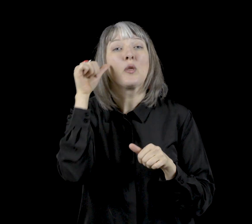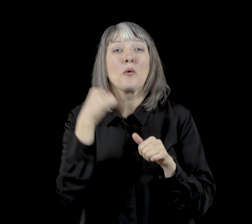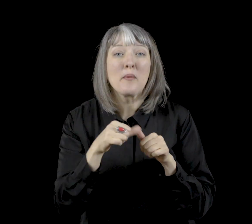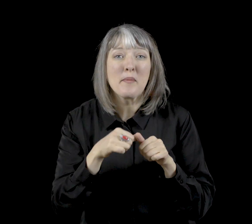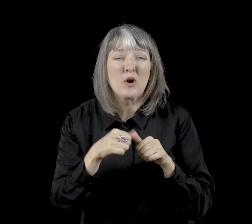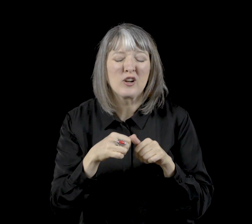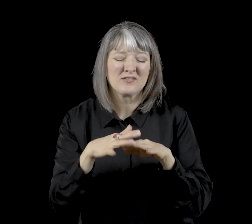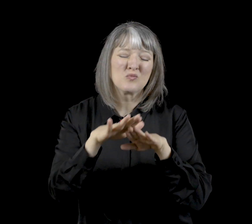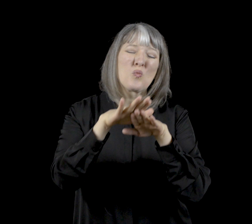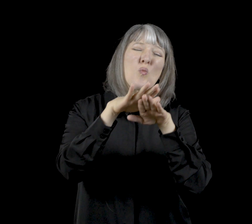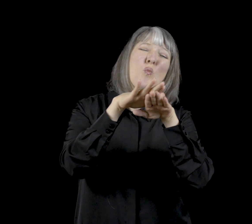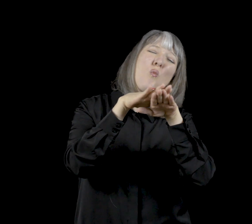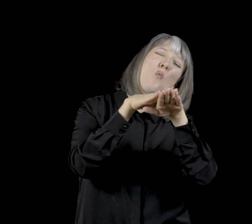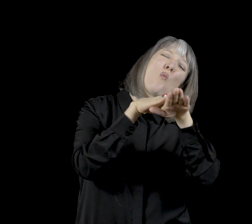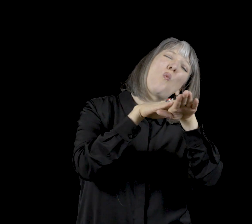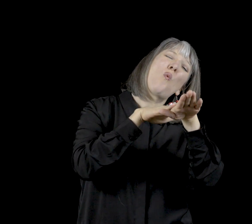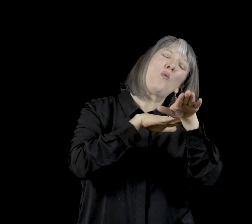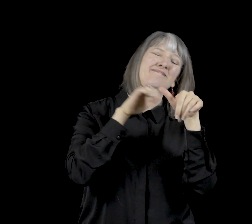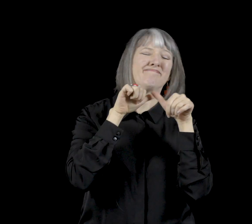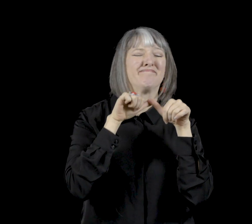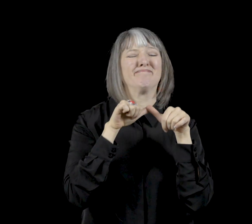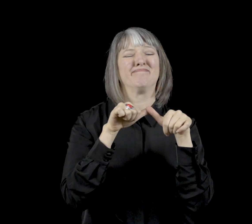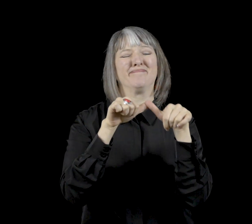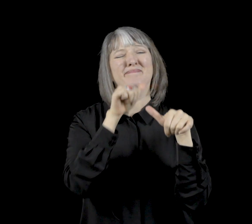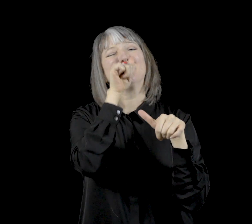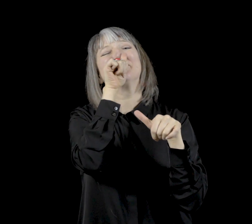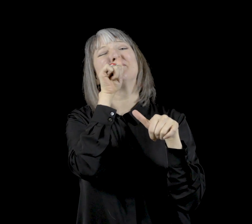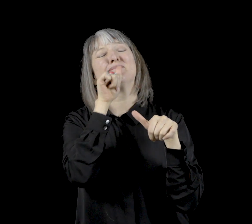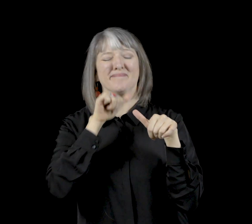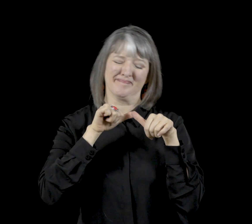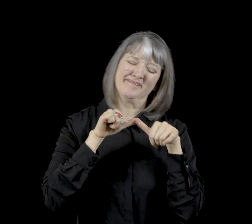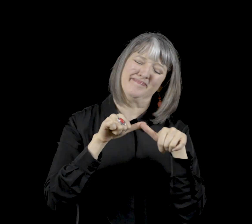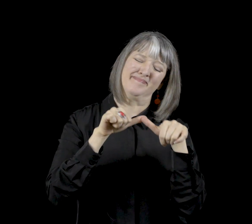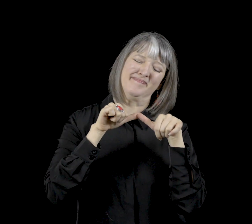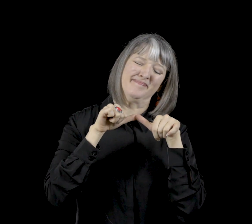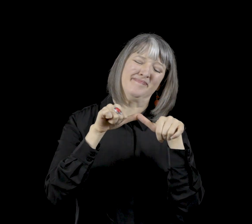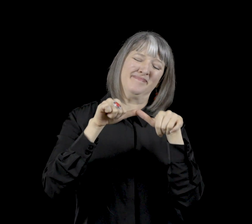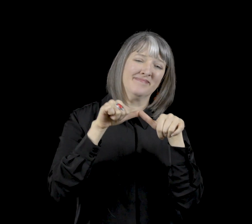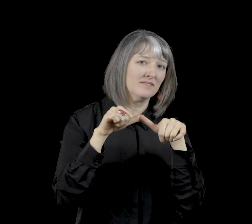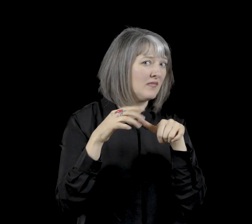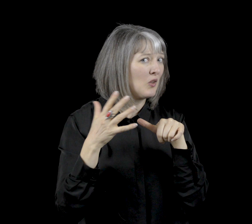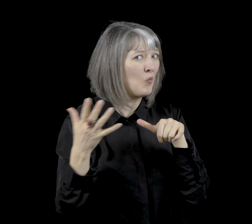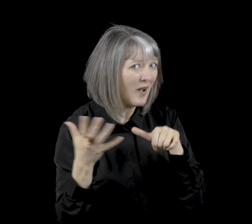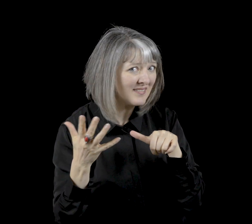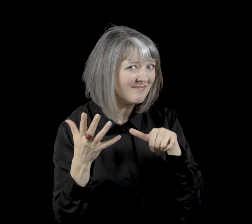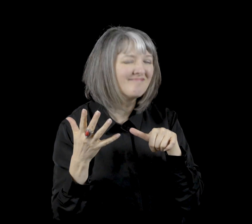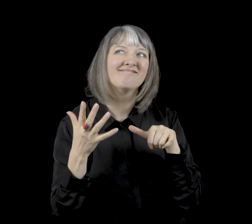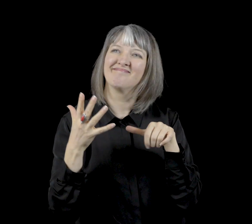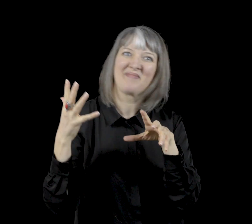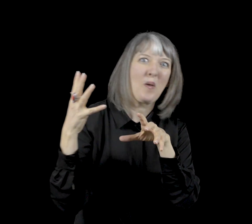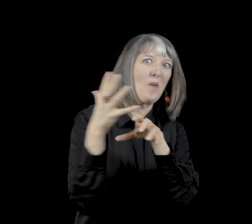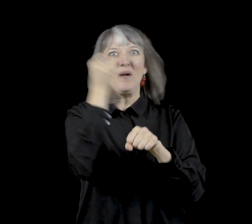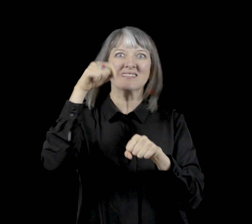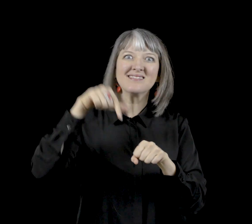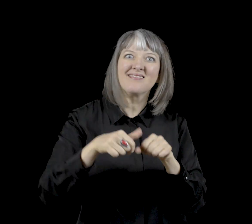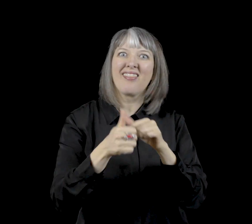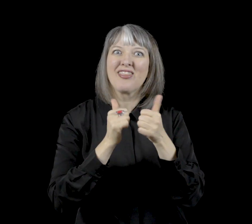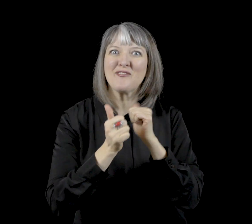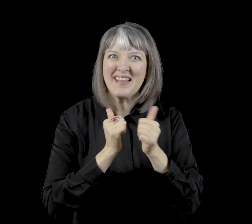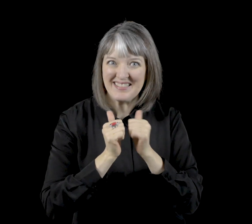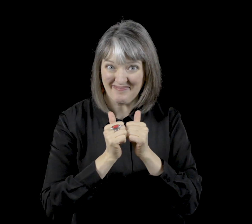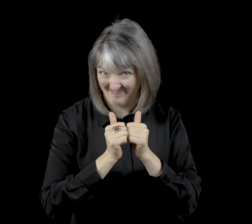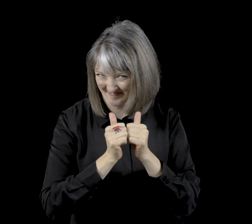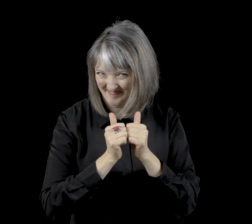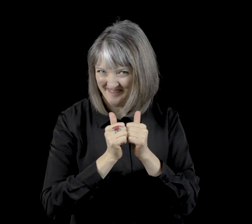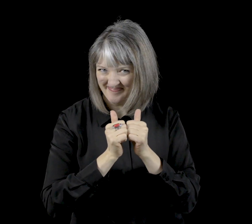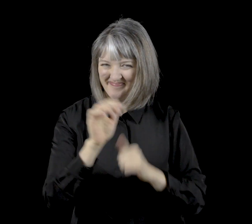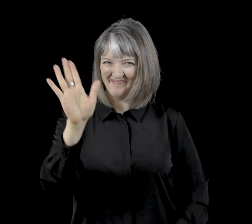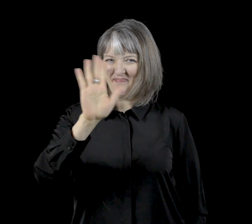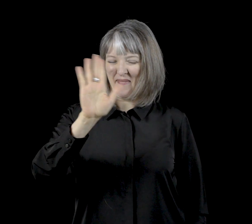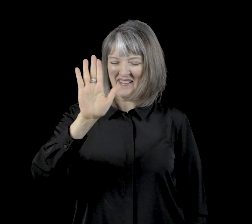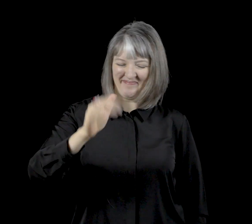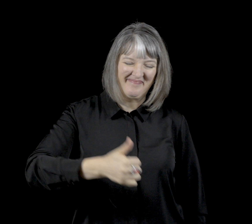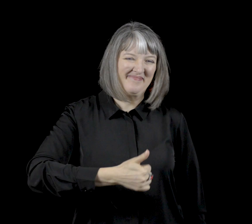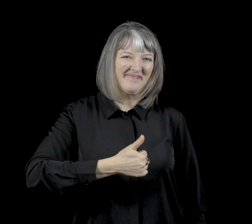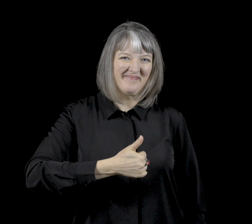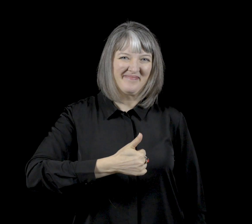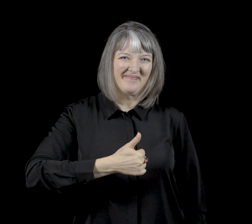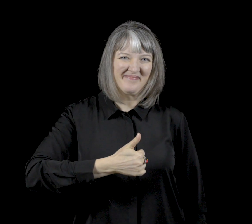Remember, slow and steady wins the race! Buh-bye folks. Signing out